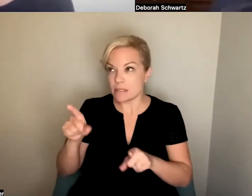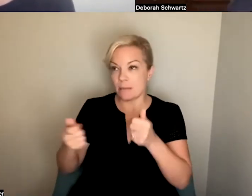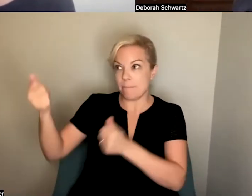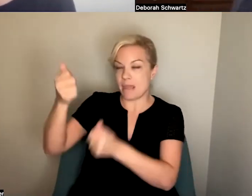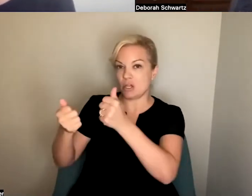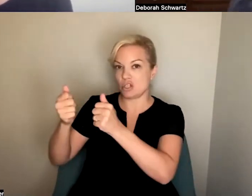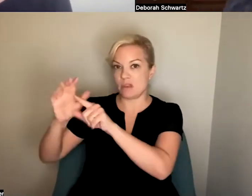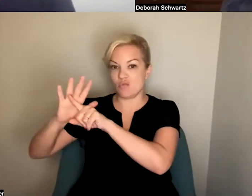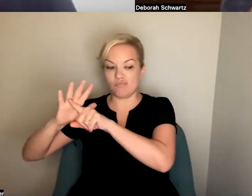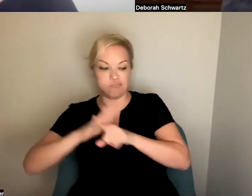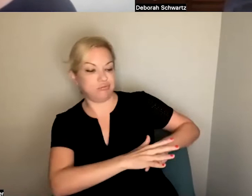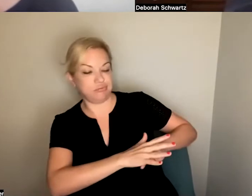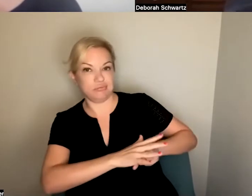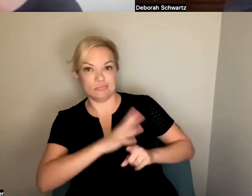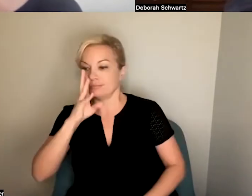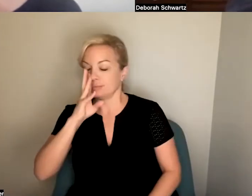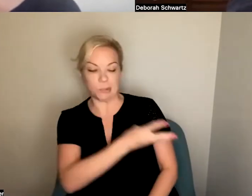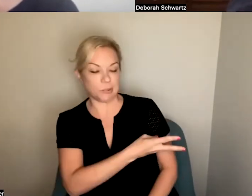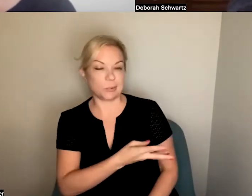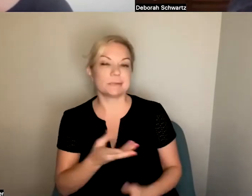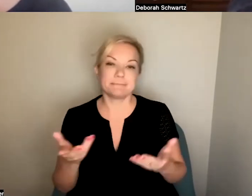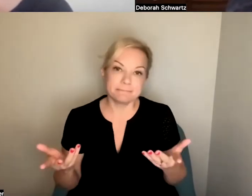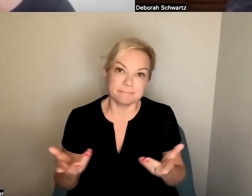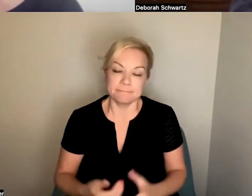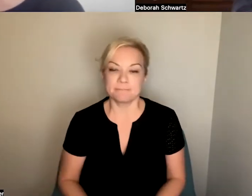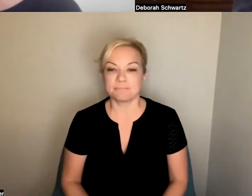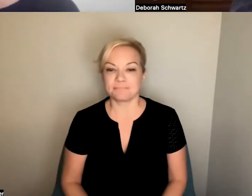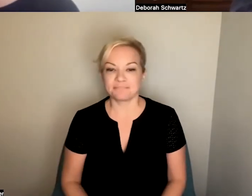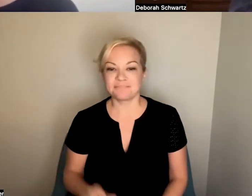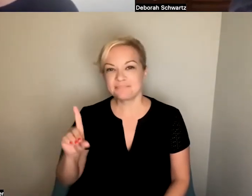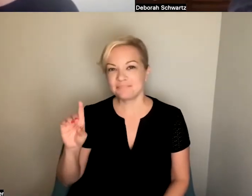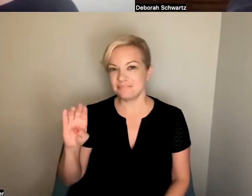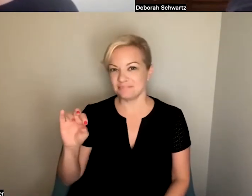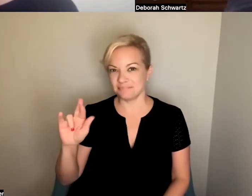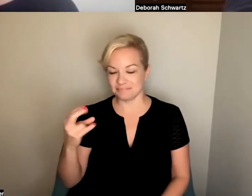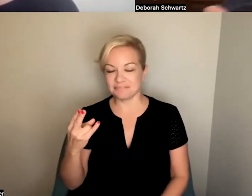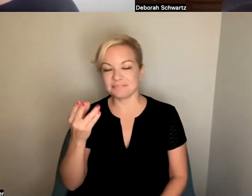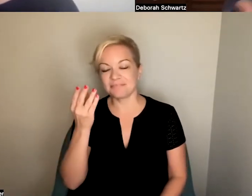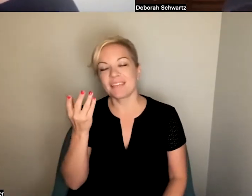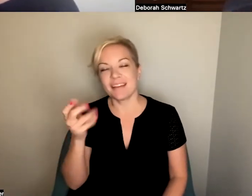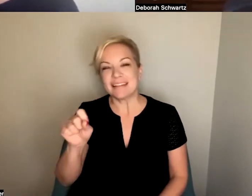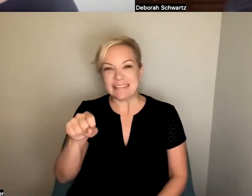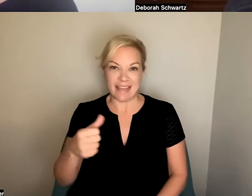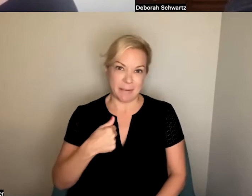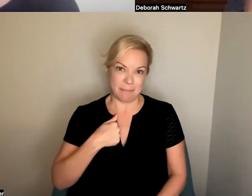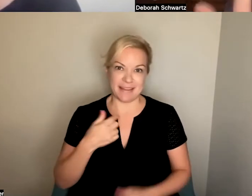It's, you know, what you're making me think about is I, I teach now in a museum studies program in a